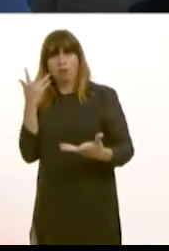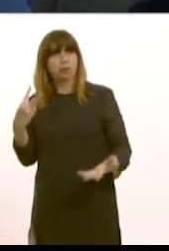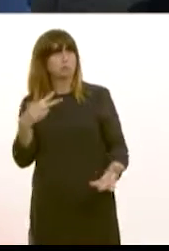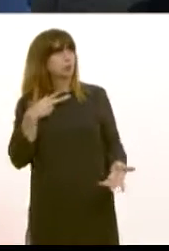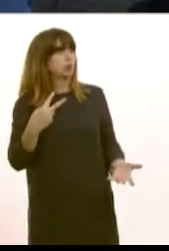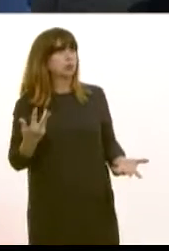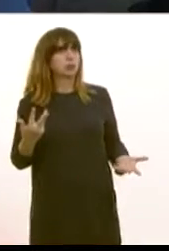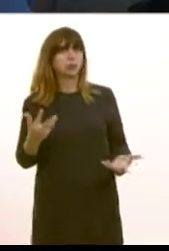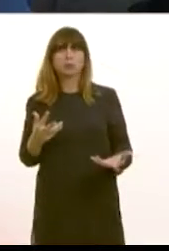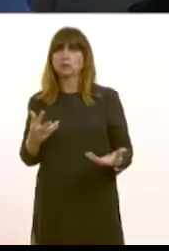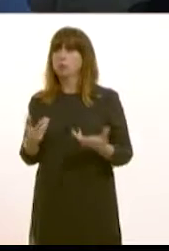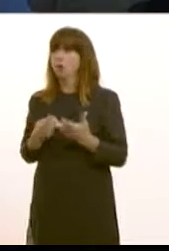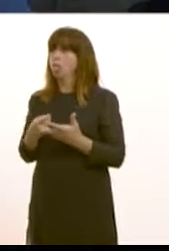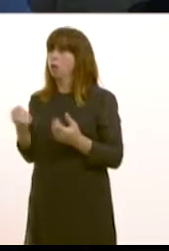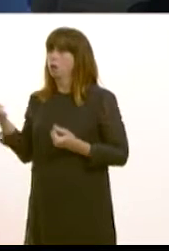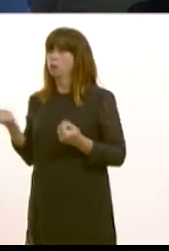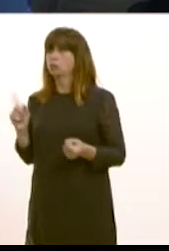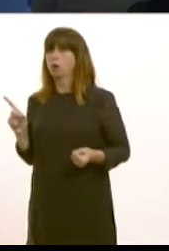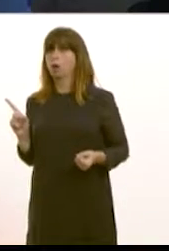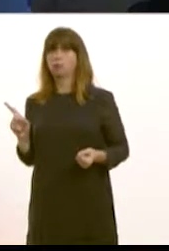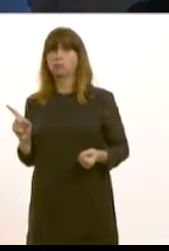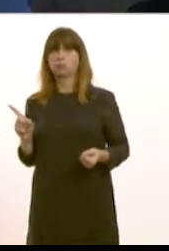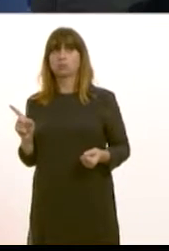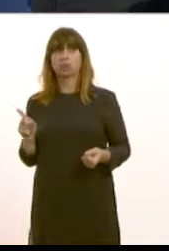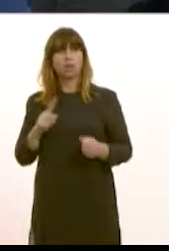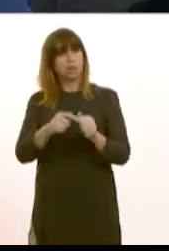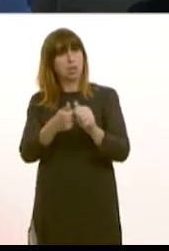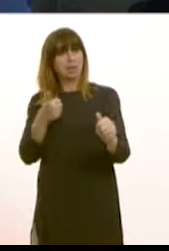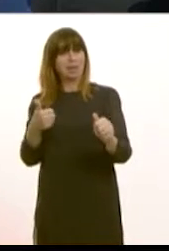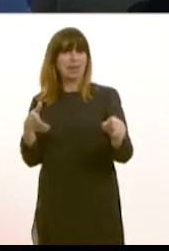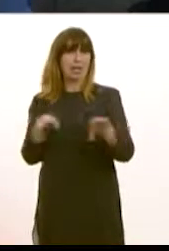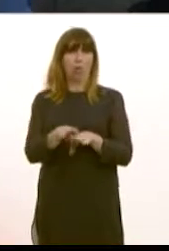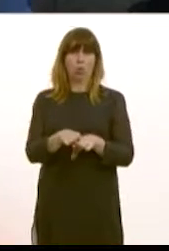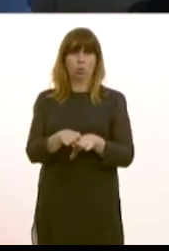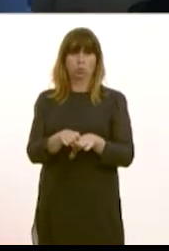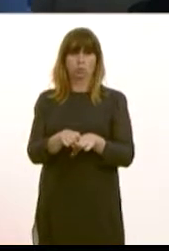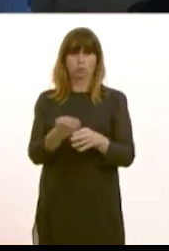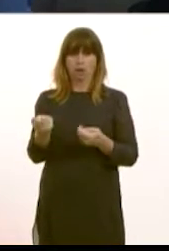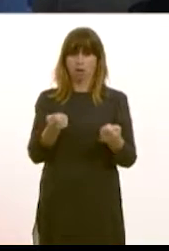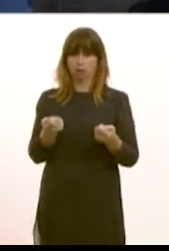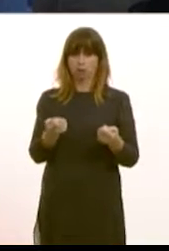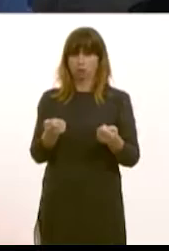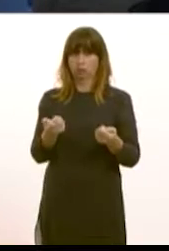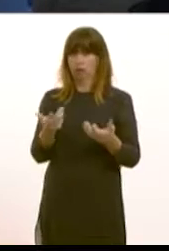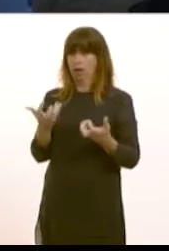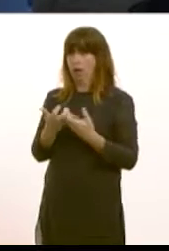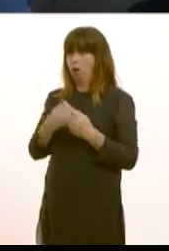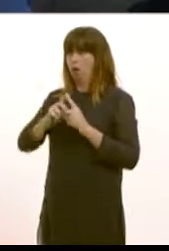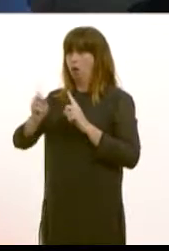There are still people who canít travel to work in Wrexham and canít travel to education in Wrexham because of those services lost. That isnít good enough, is it?